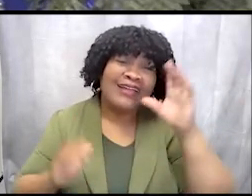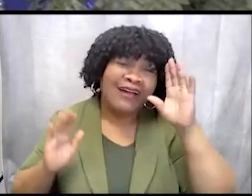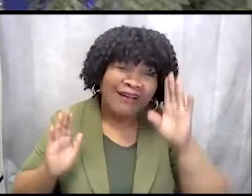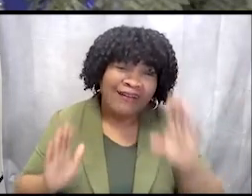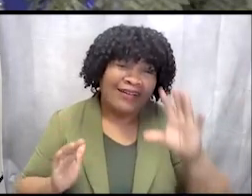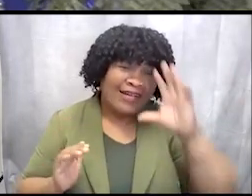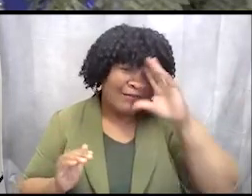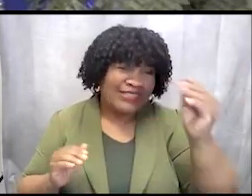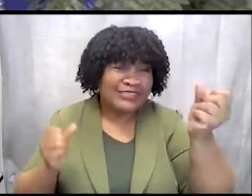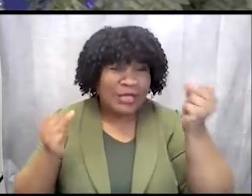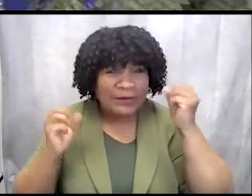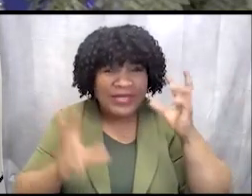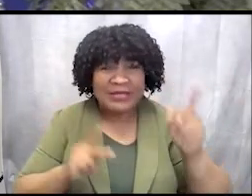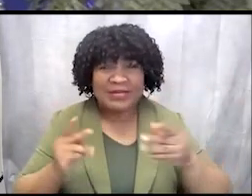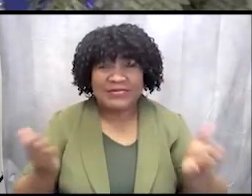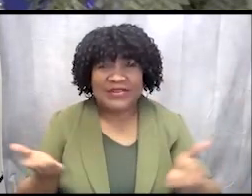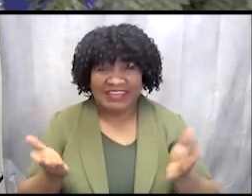(clapping)